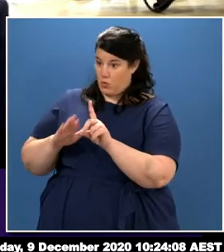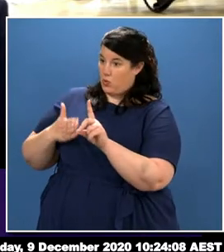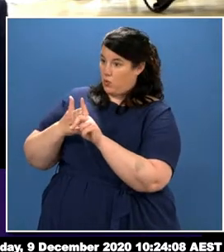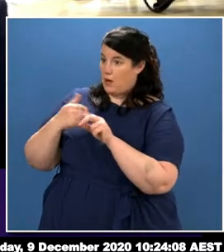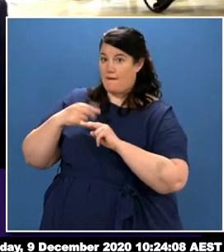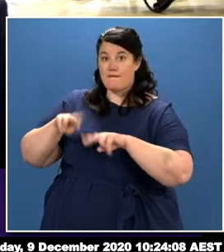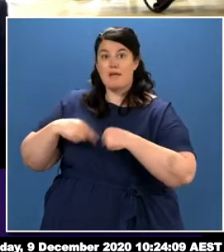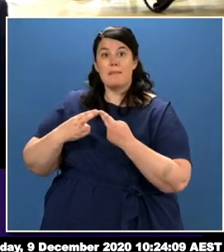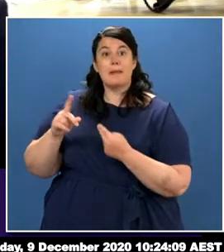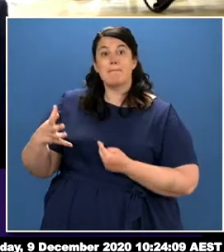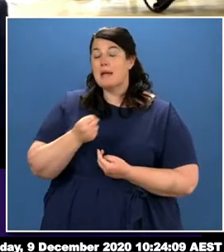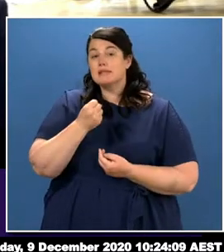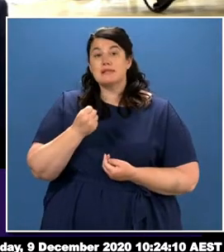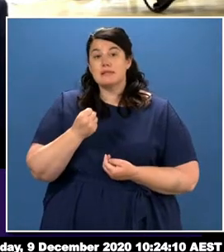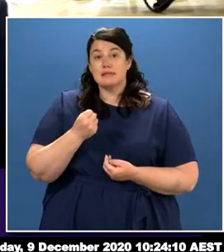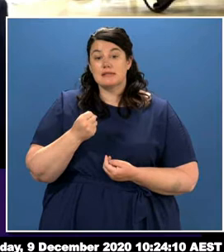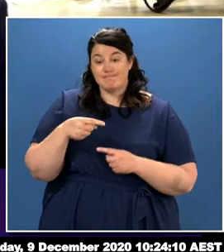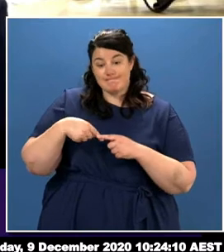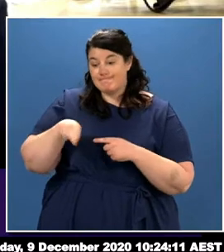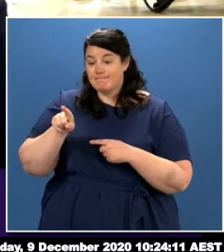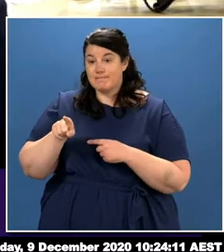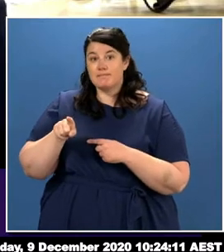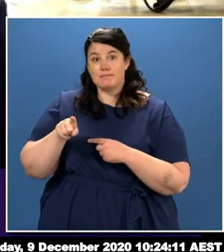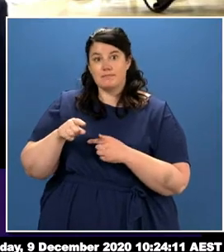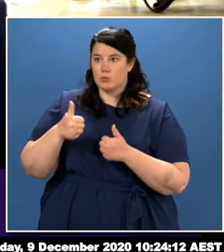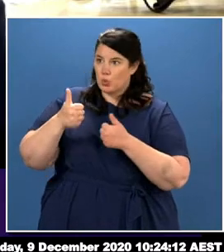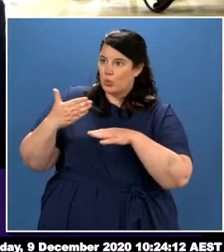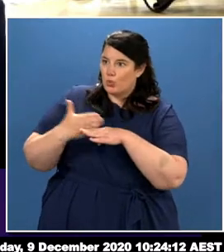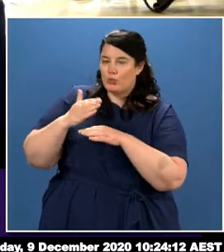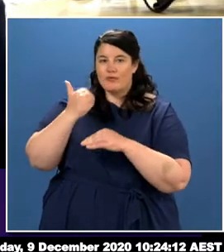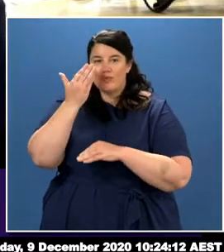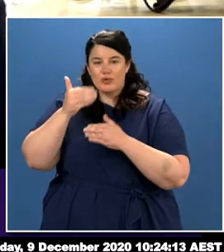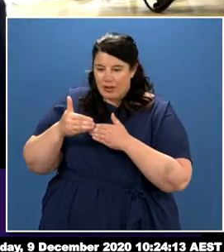was always to have a fulfilling career so to be able to get into